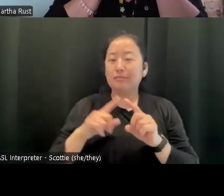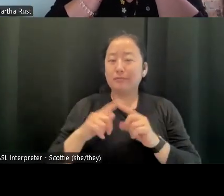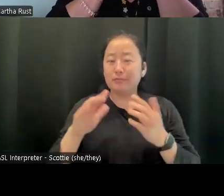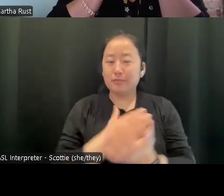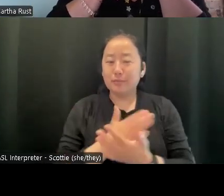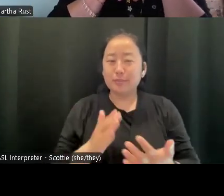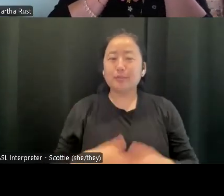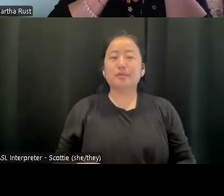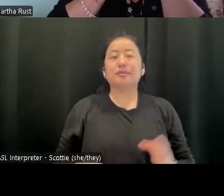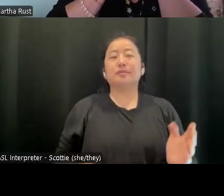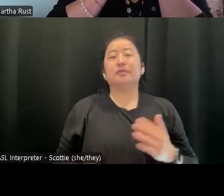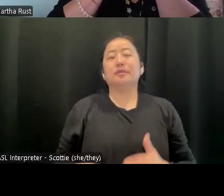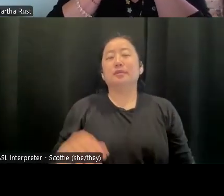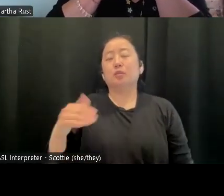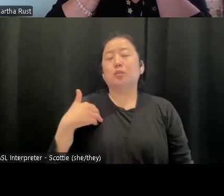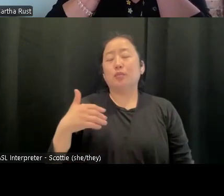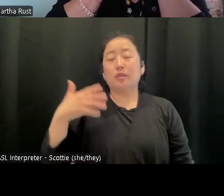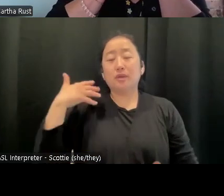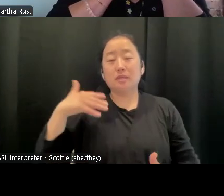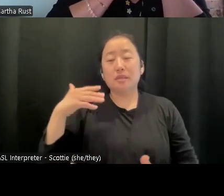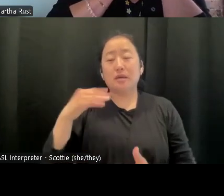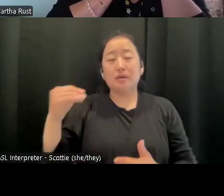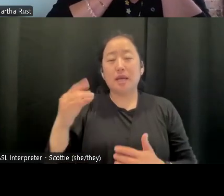And we also have a sound and light panel which is really fun.